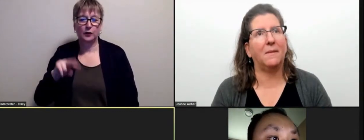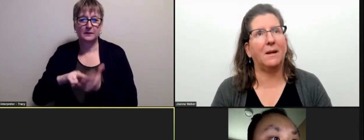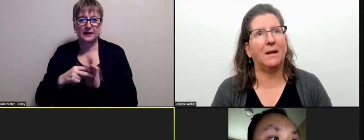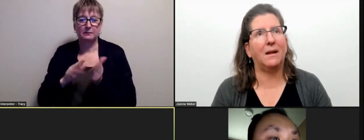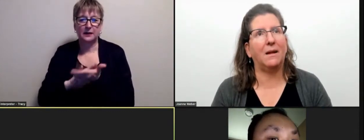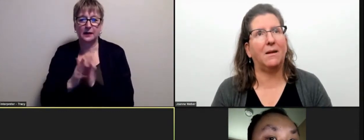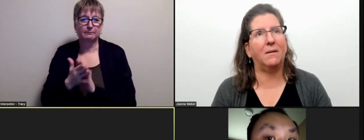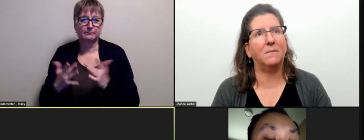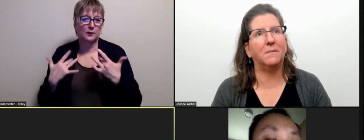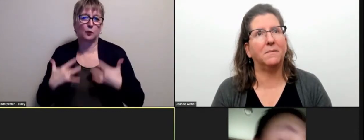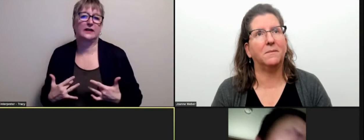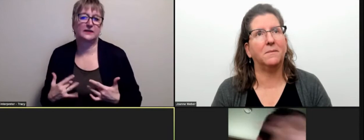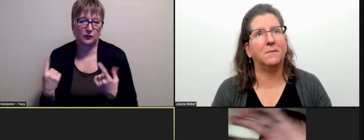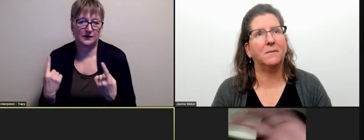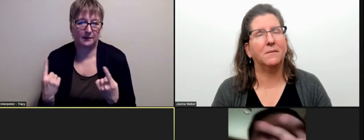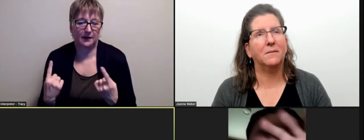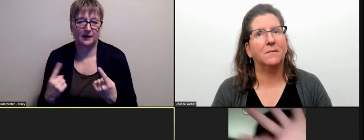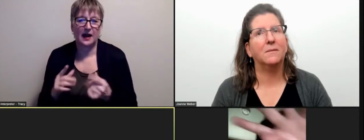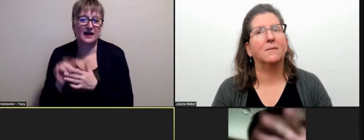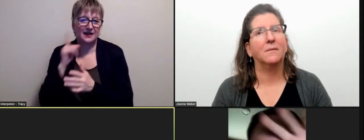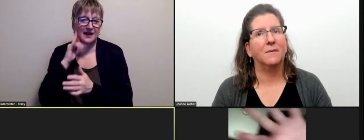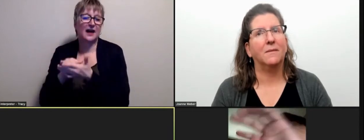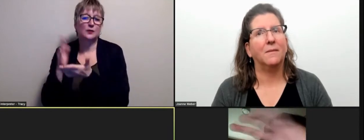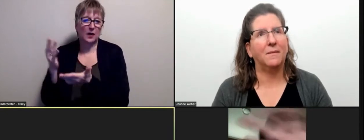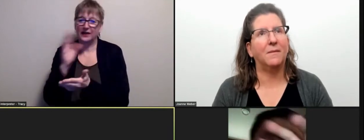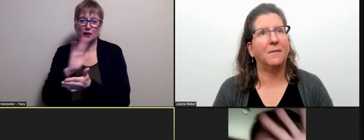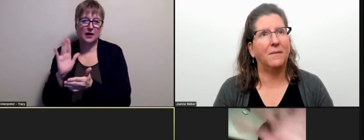That's why they never really had that talk with me.